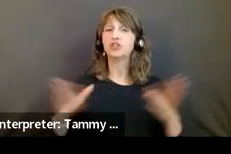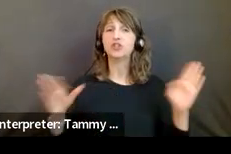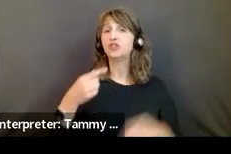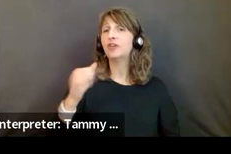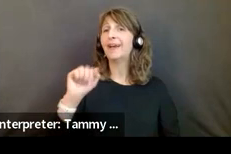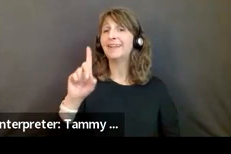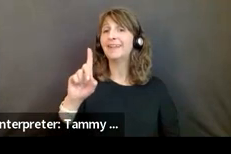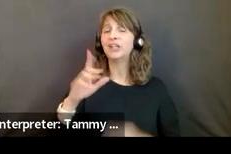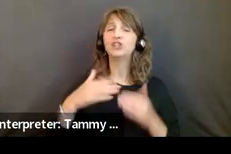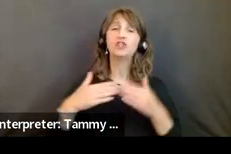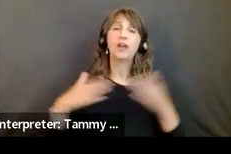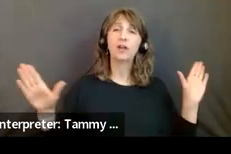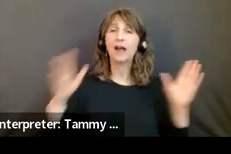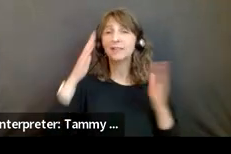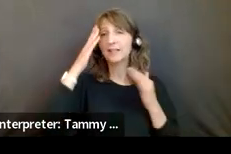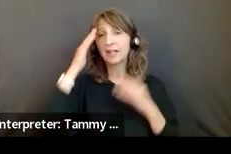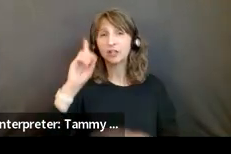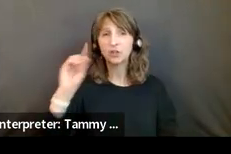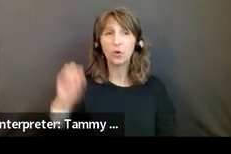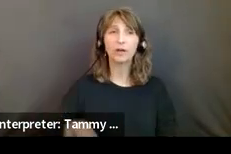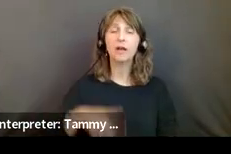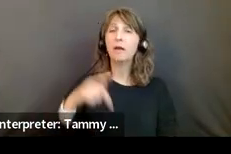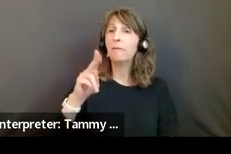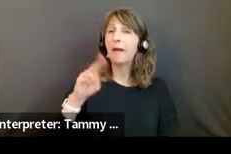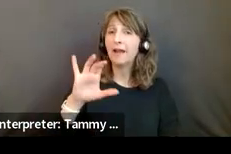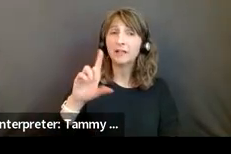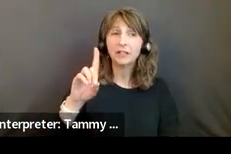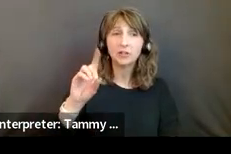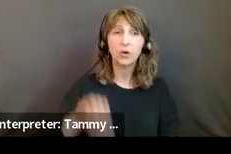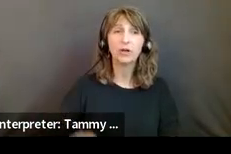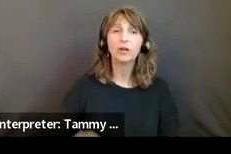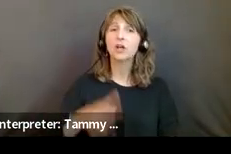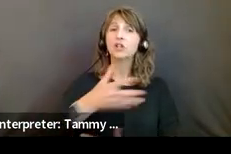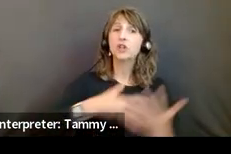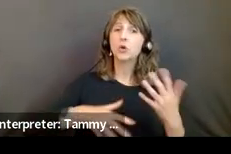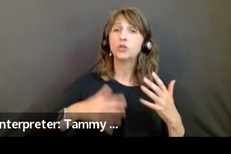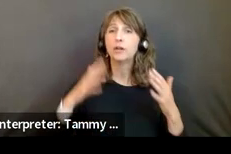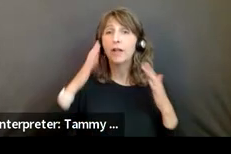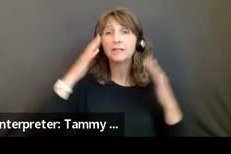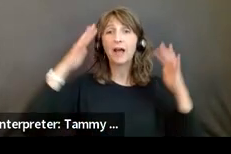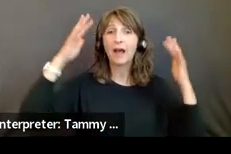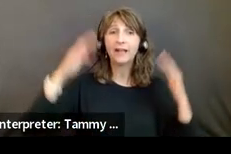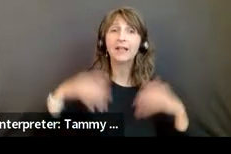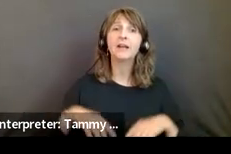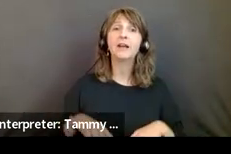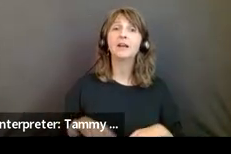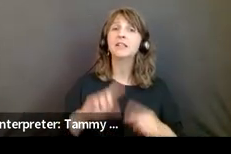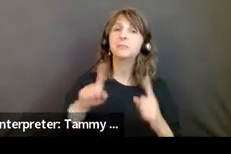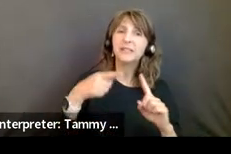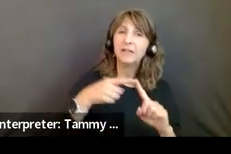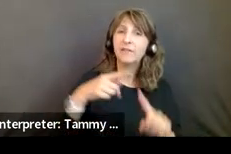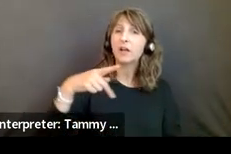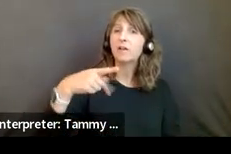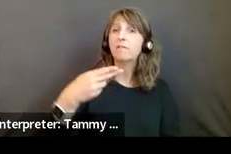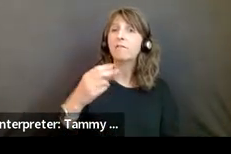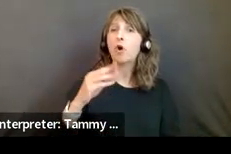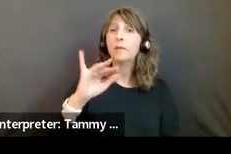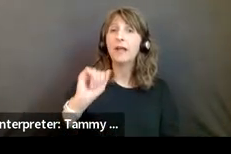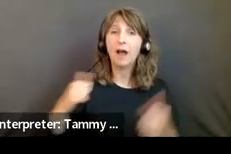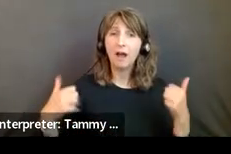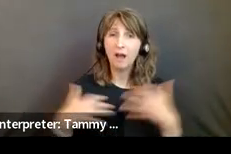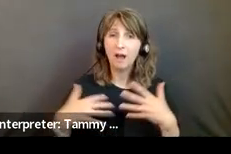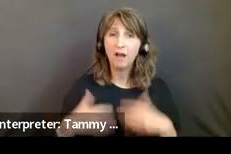Panic disorder, social anxiety disorder, very specific phobias, agrophobia, and people with inside a disorders experience except the worry.